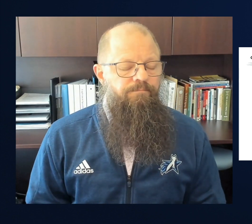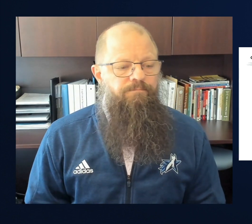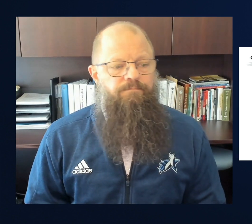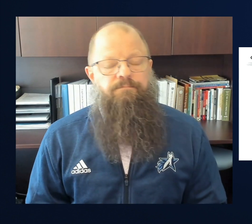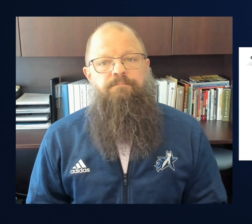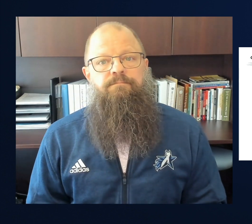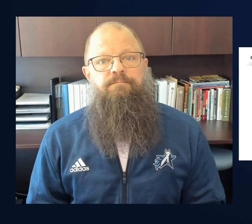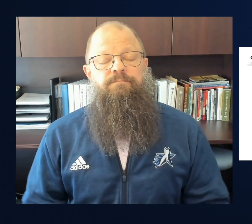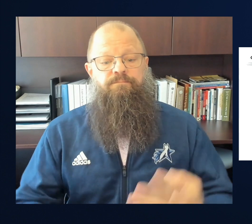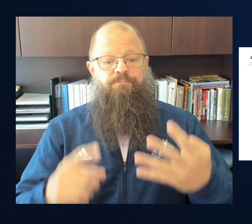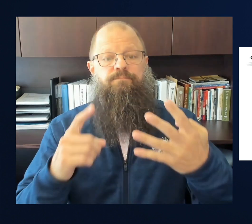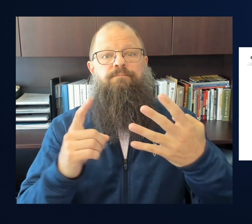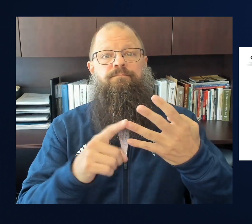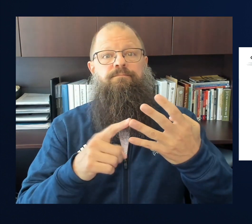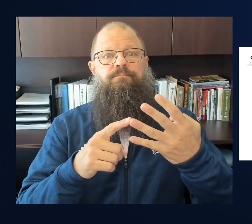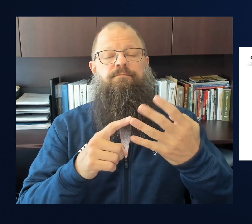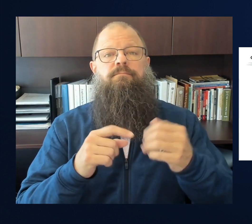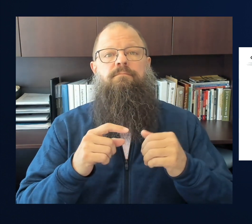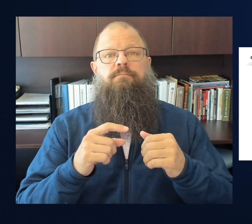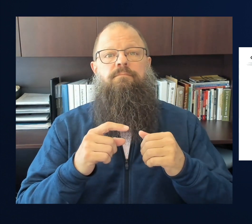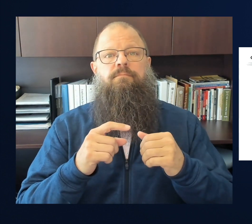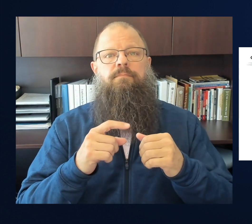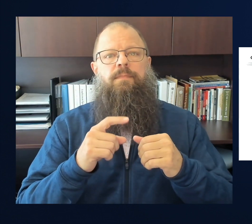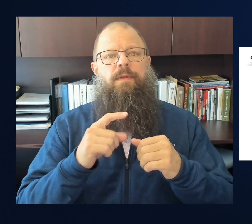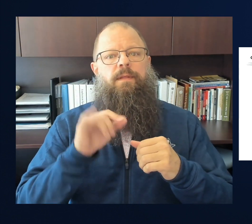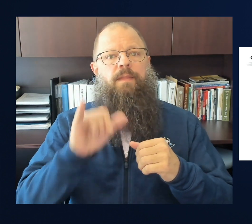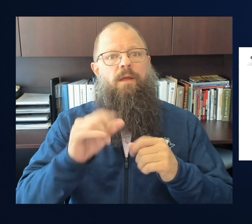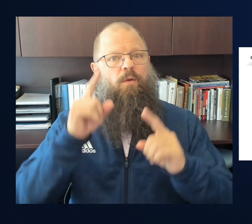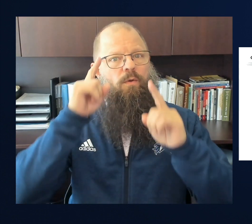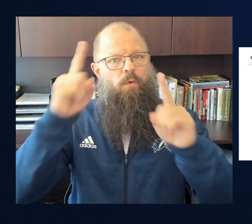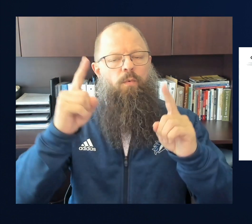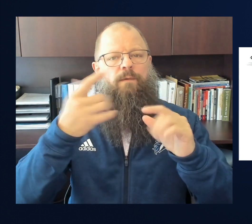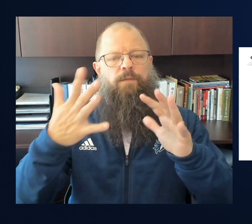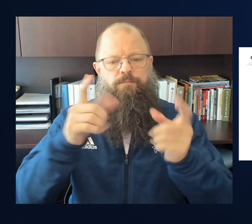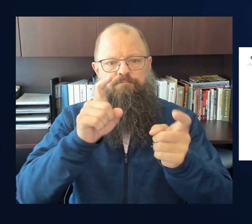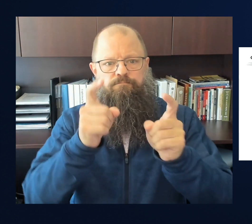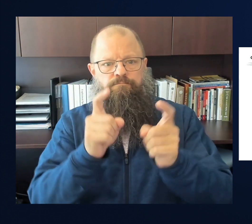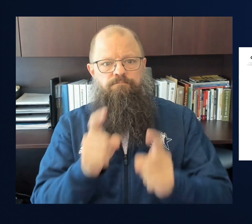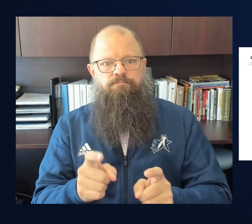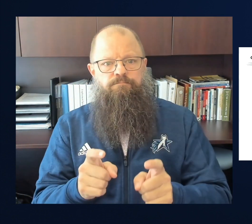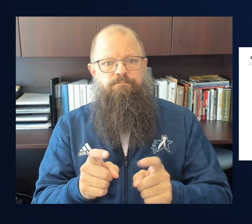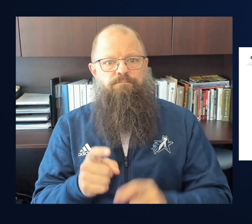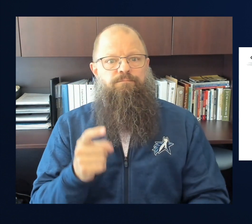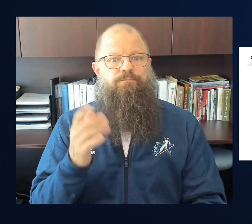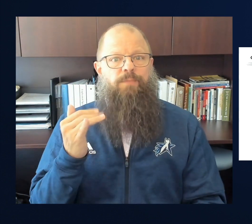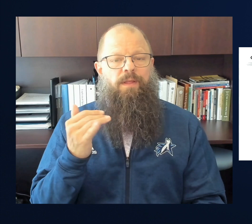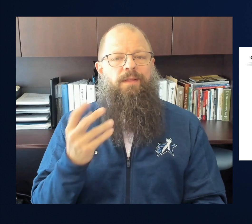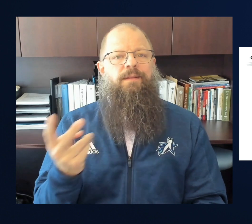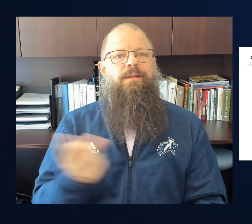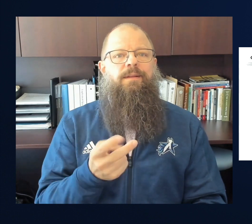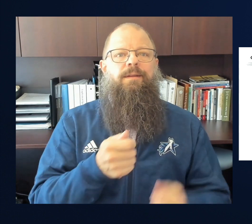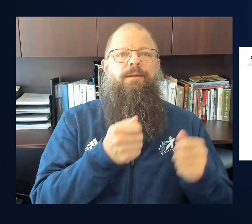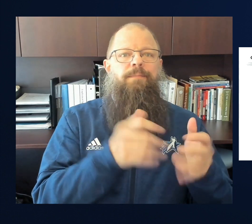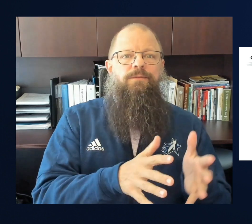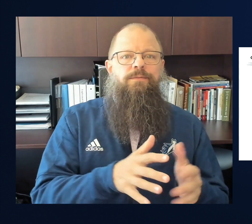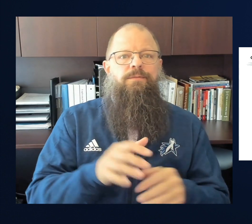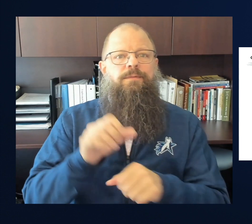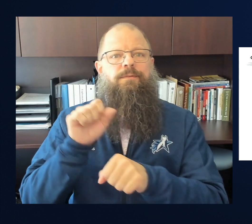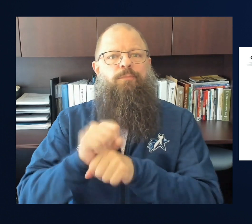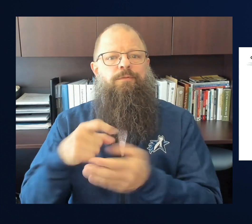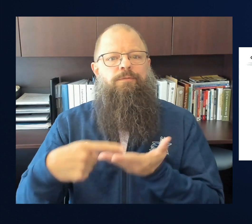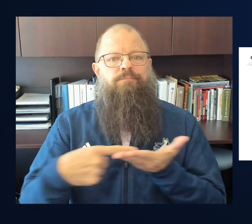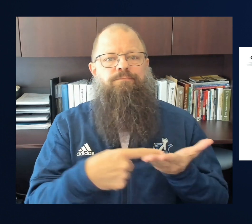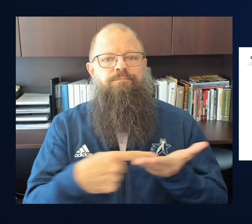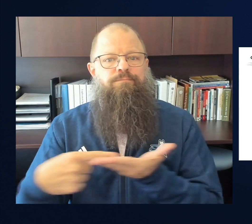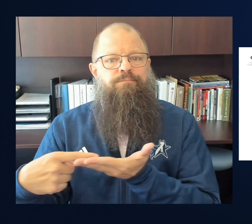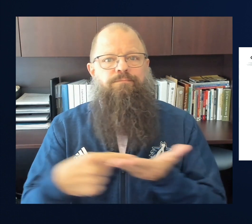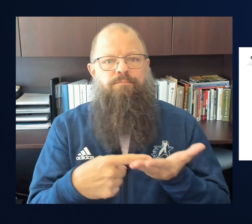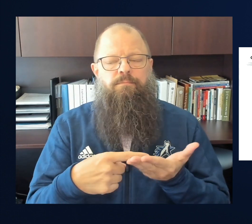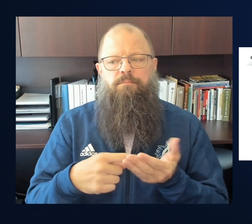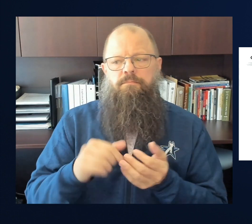accountability; that goal has a customized development aspect